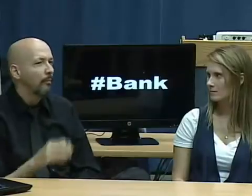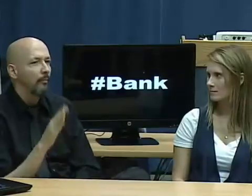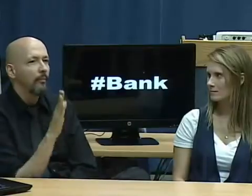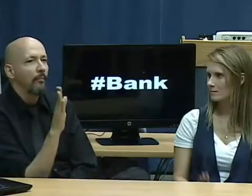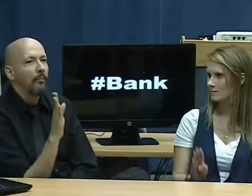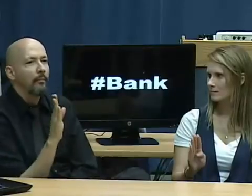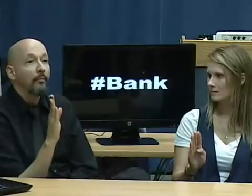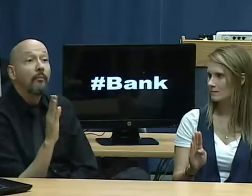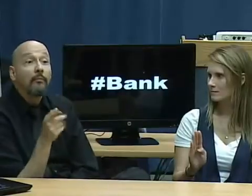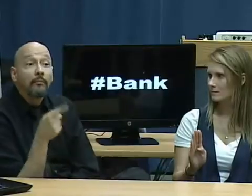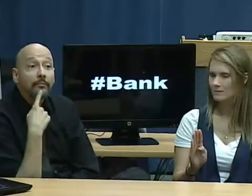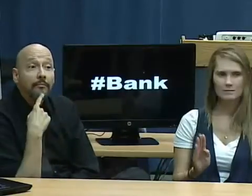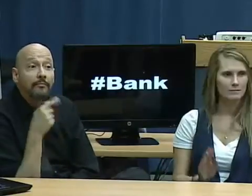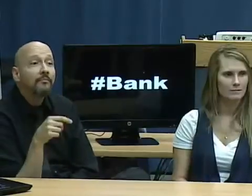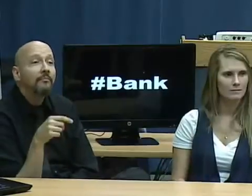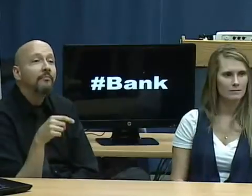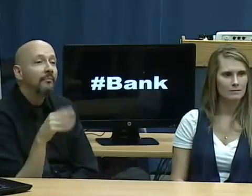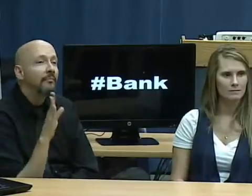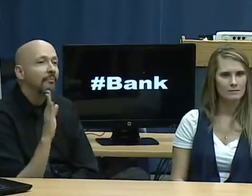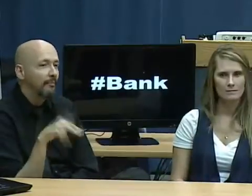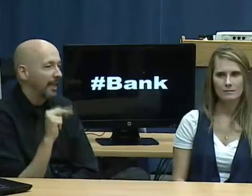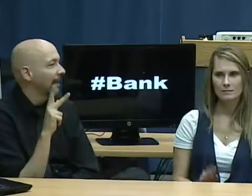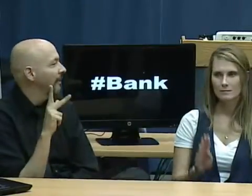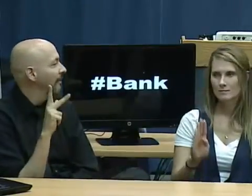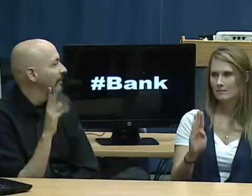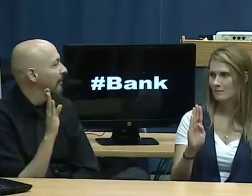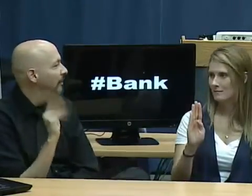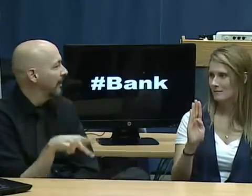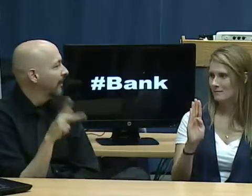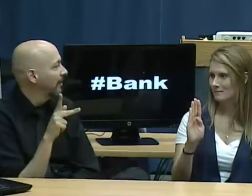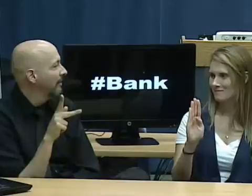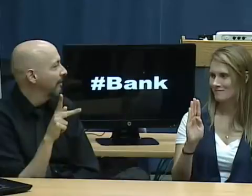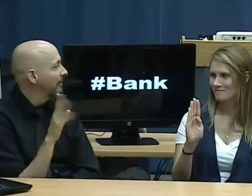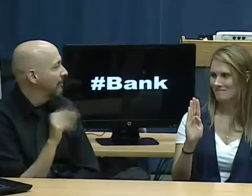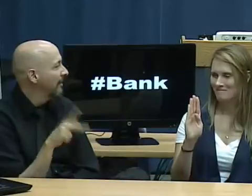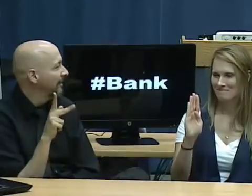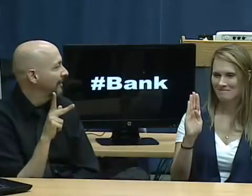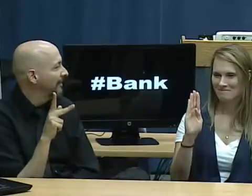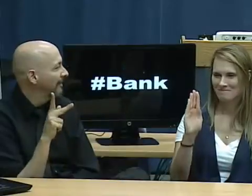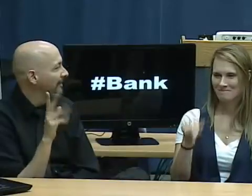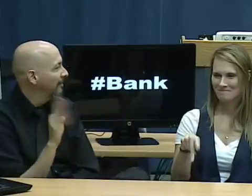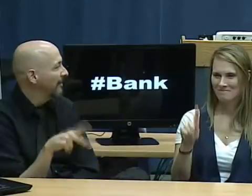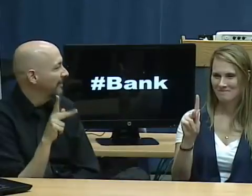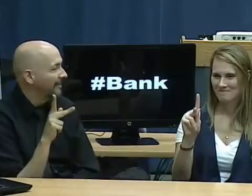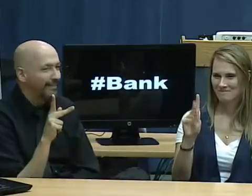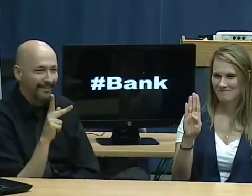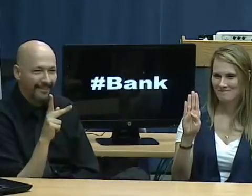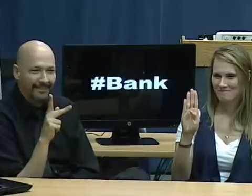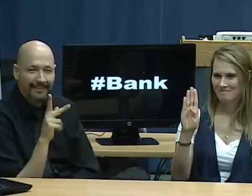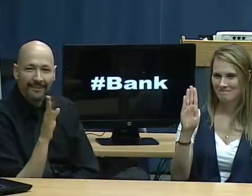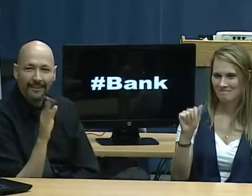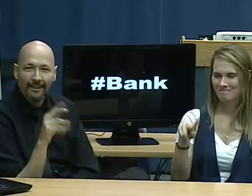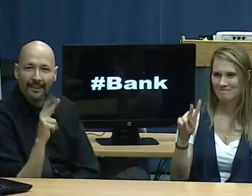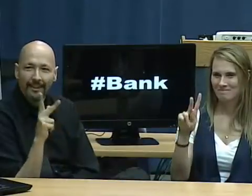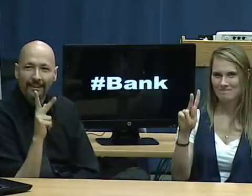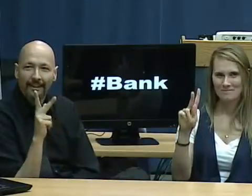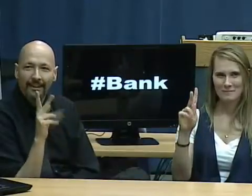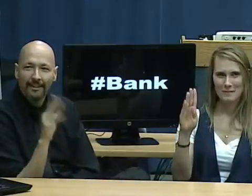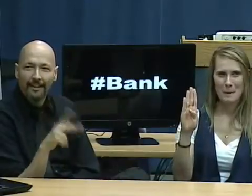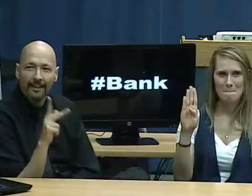B... Hmm? What did you say? #BANK